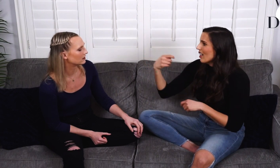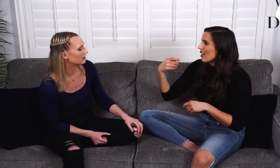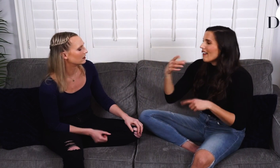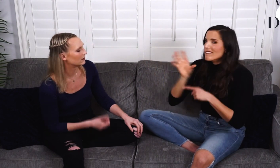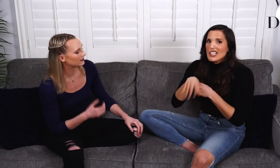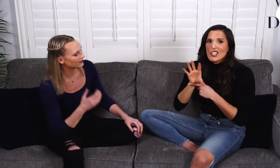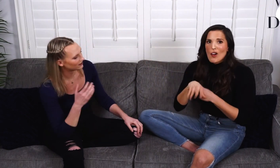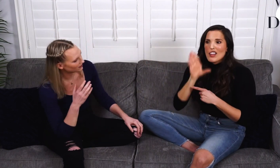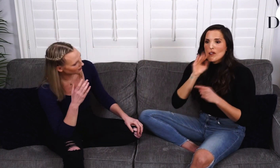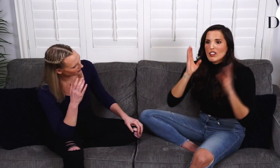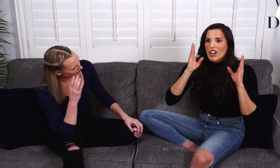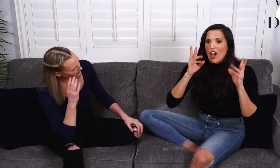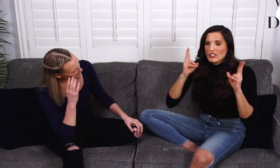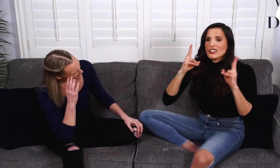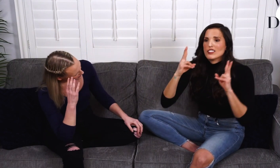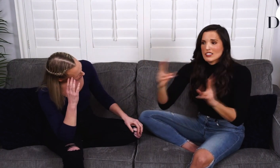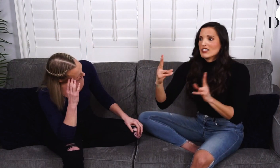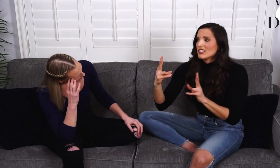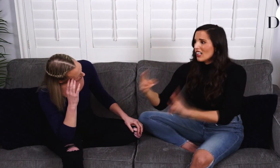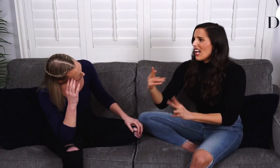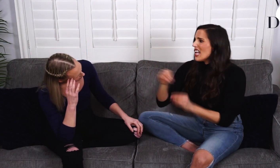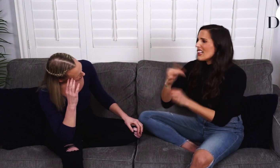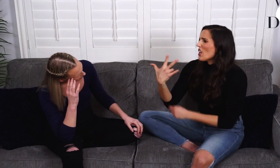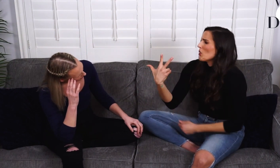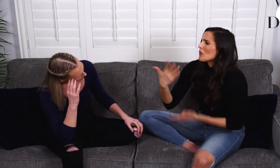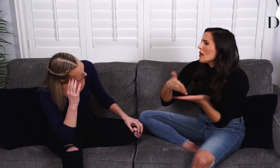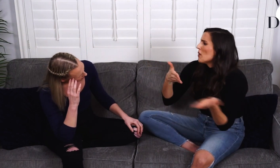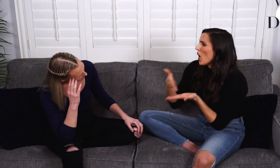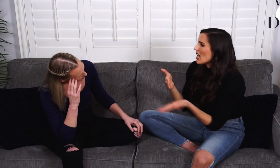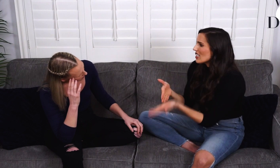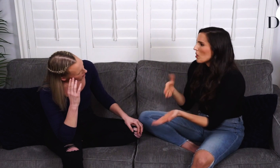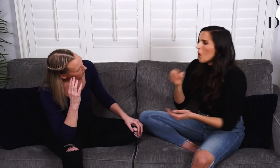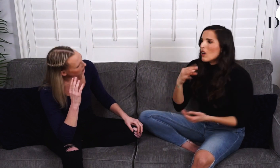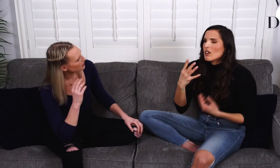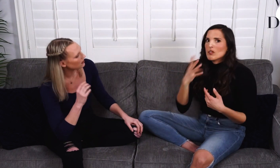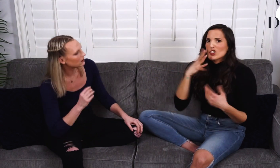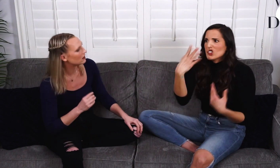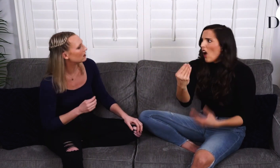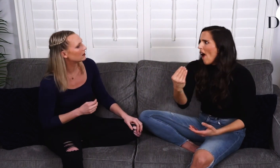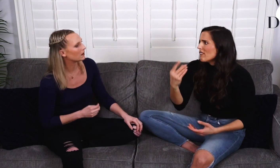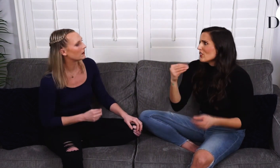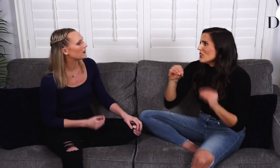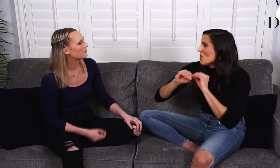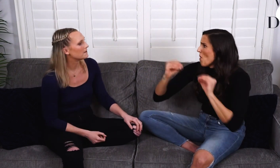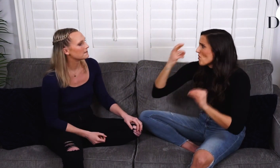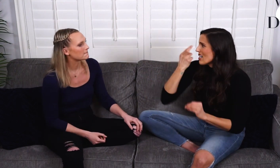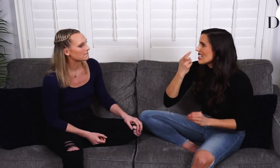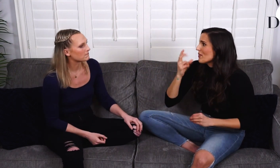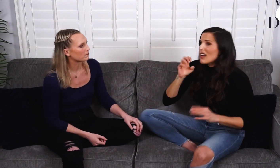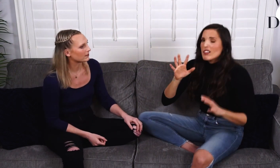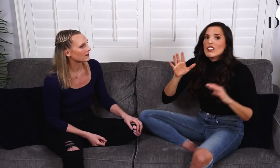to film, and it would cut the footage in like three different parts or it would shut off for no reason